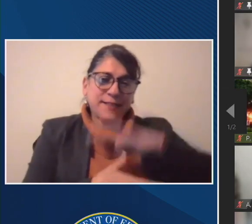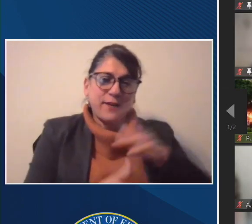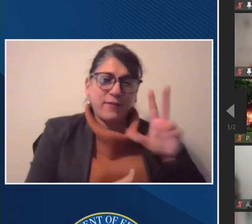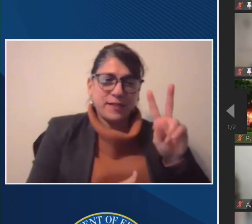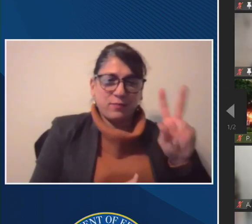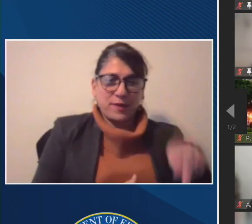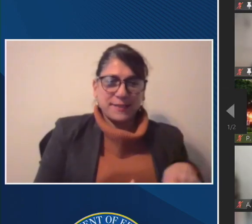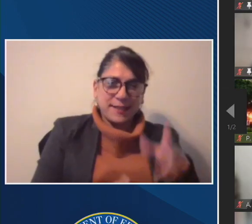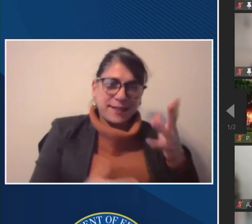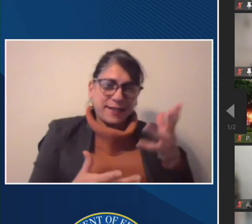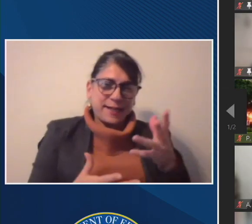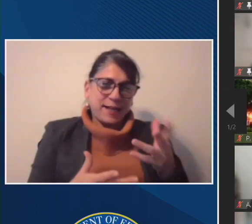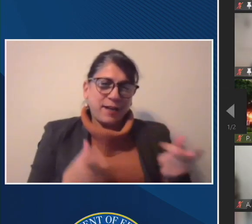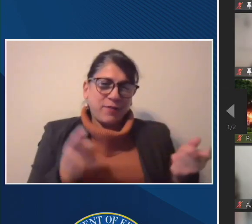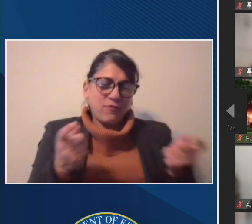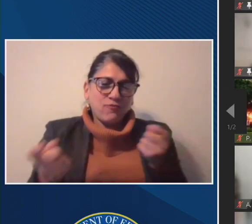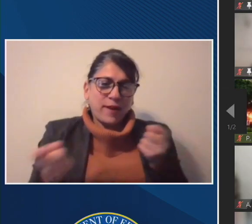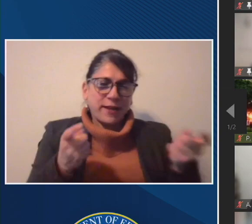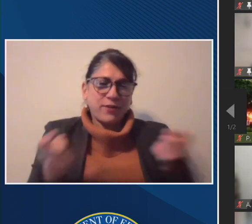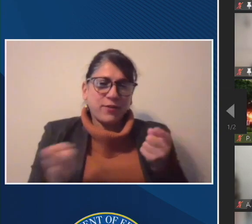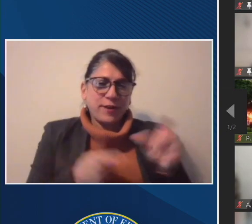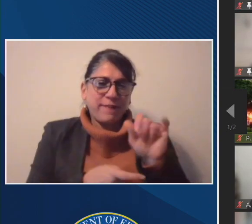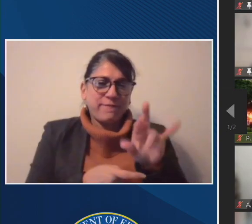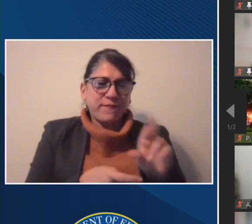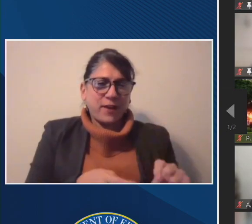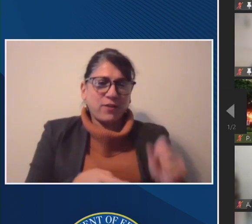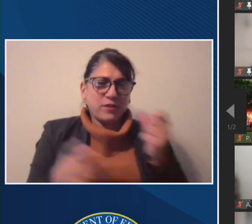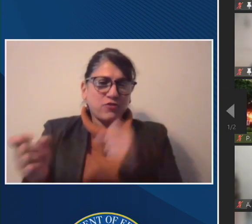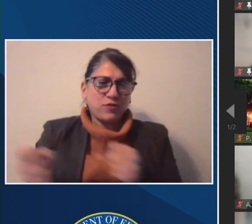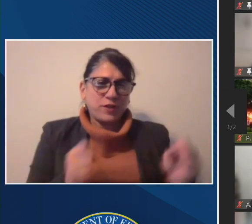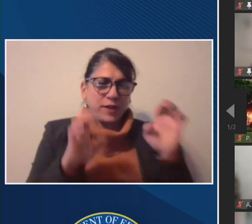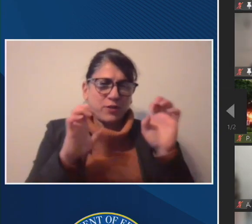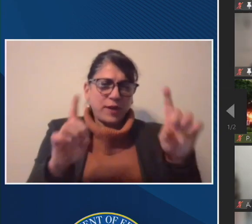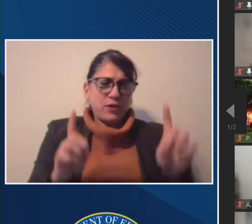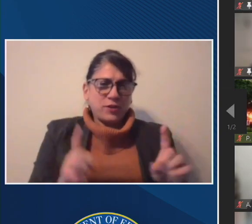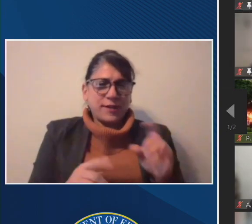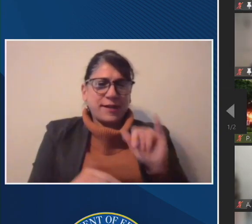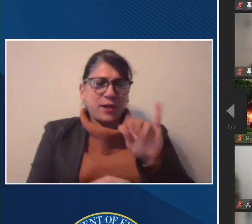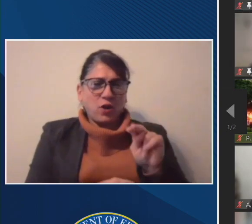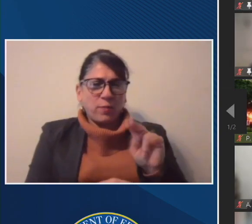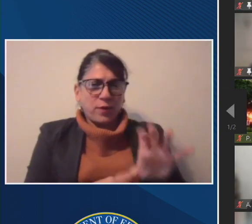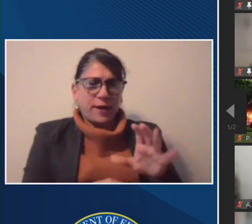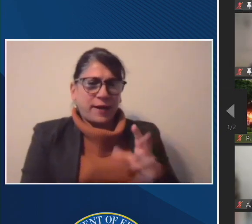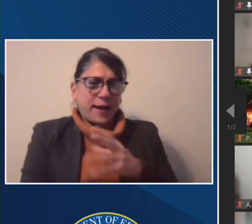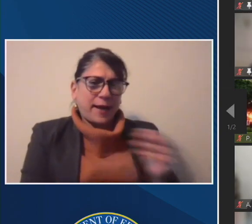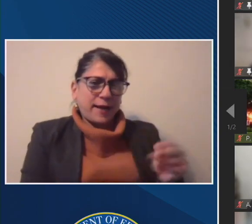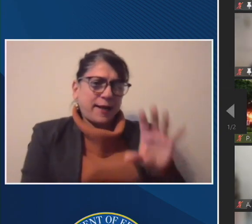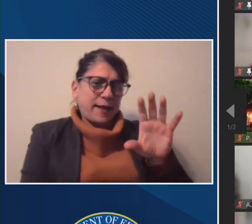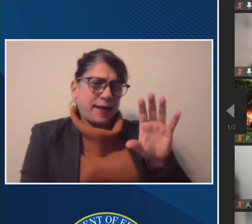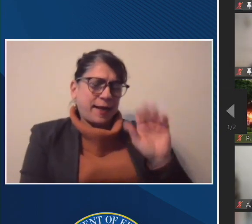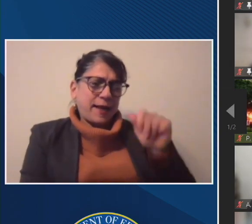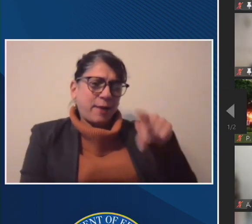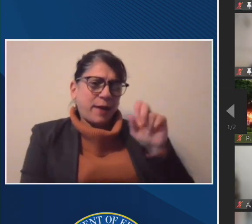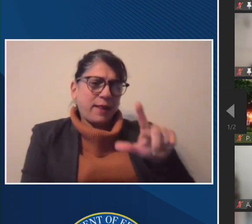the parent company of Capella University and Strayer University. This is my second time doing negreg. I have 100% success rate on reaching